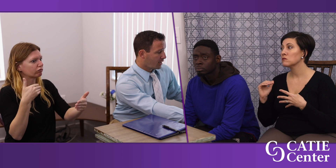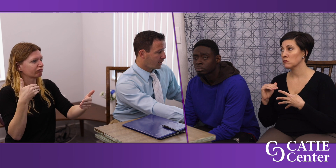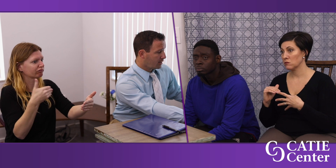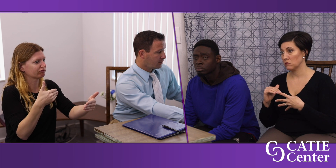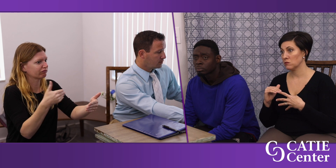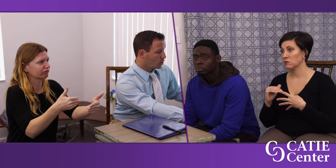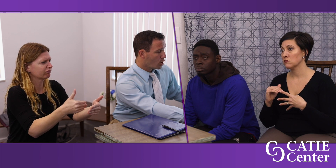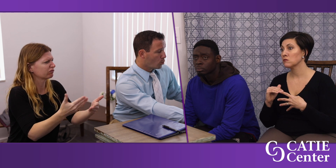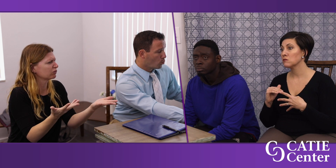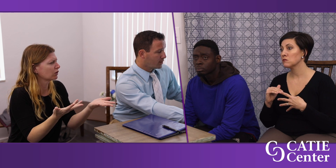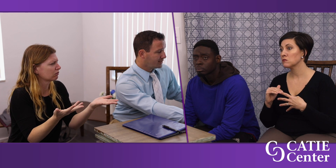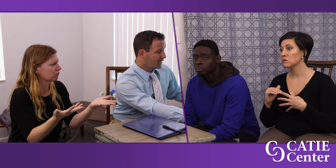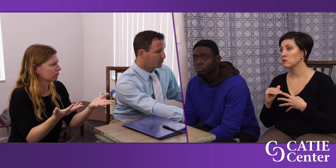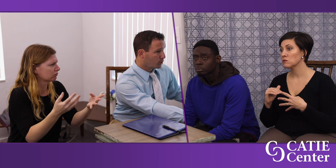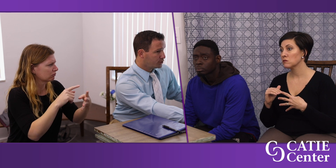A) one-lane bridge